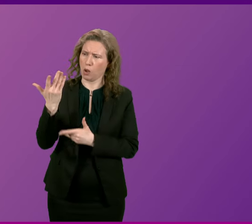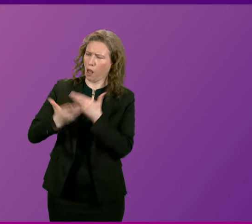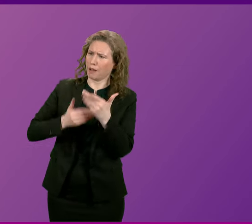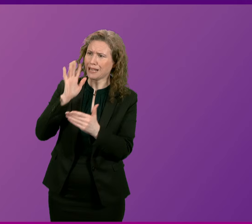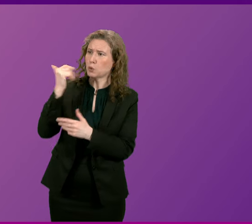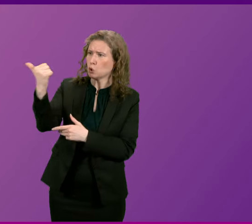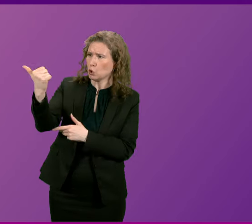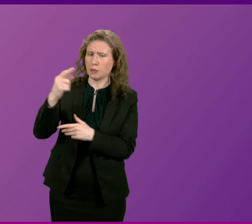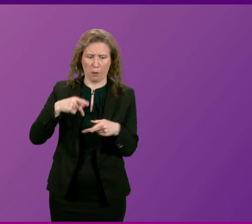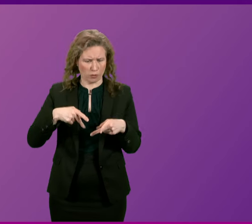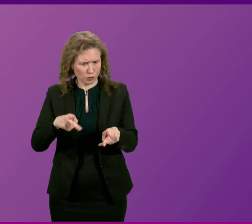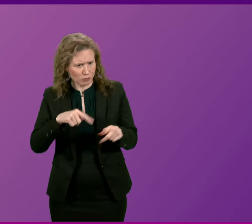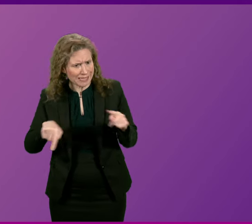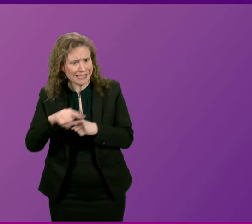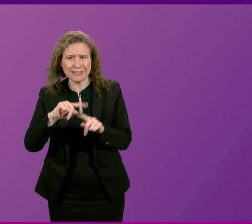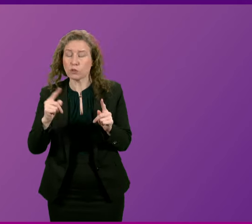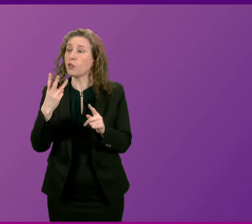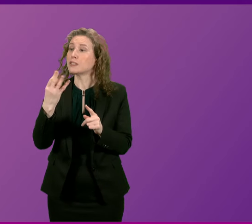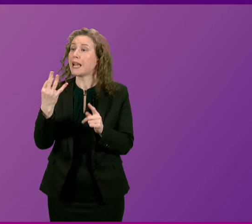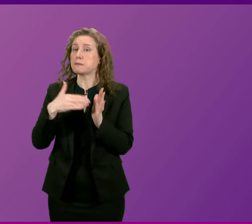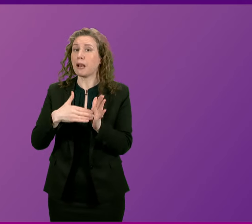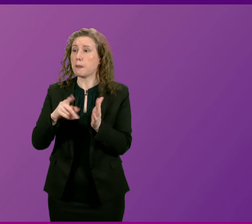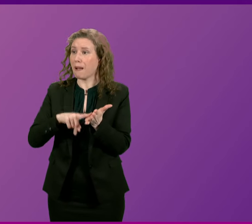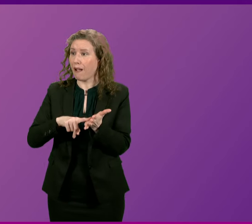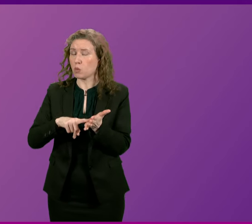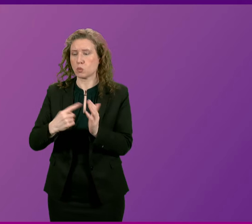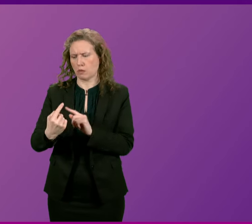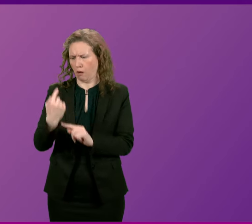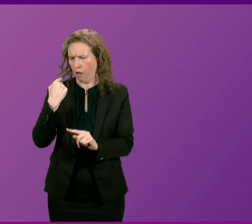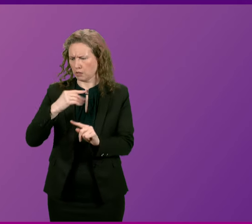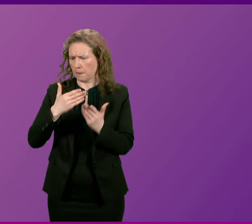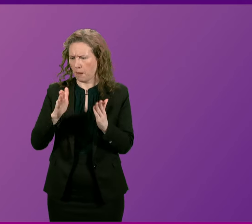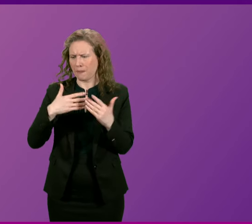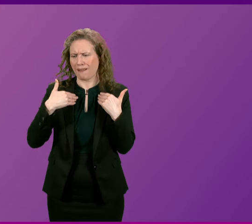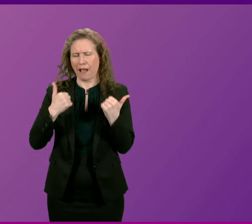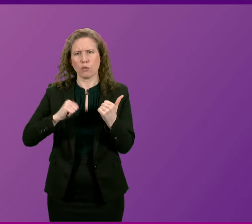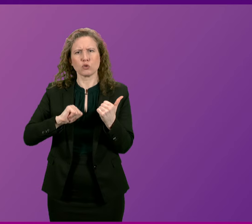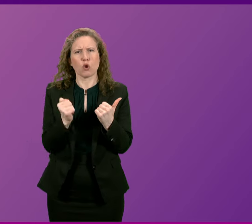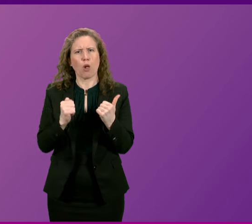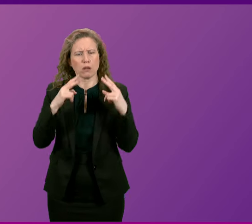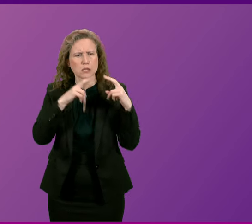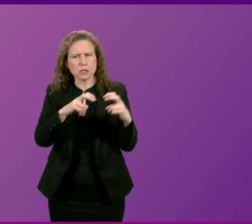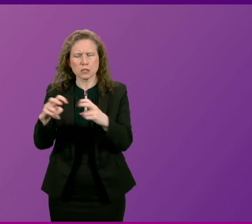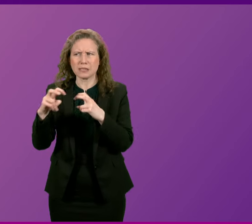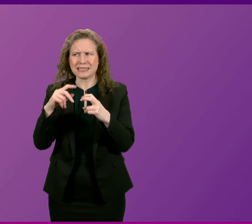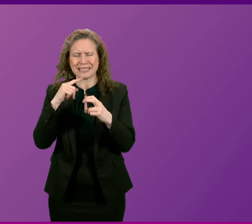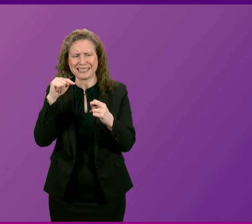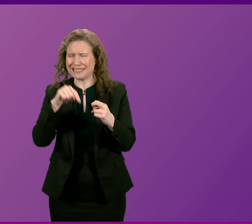rehab beds showed that the £38 million that has been allocated produced only